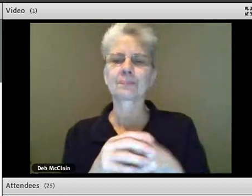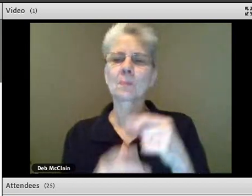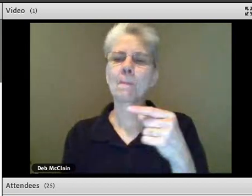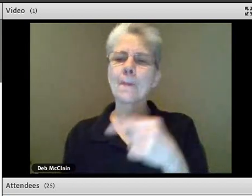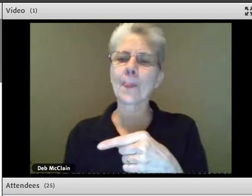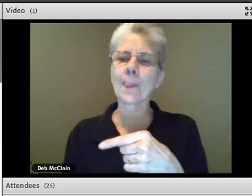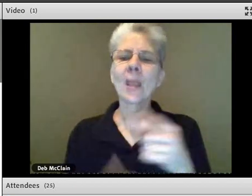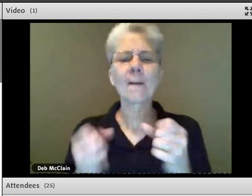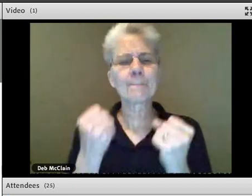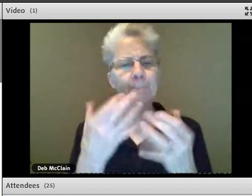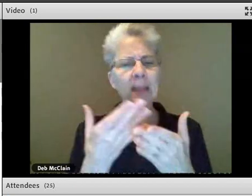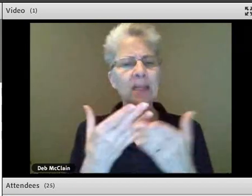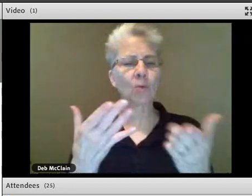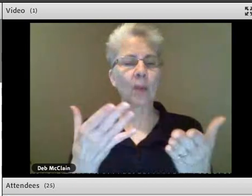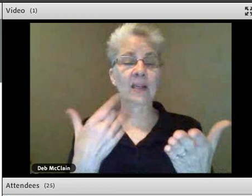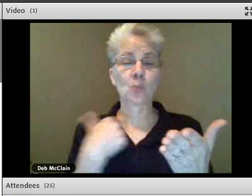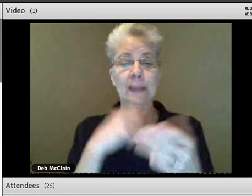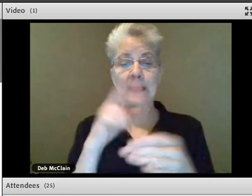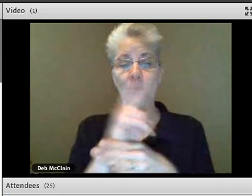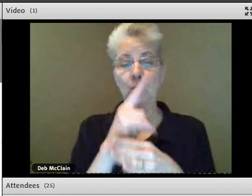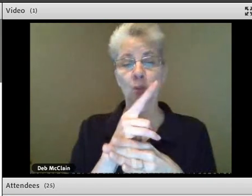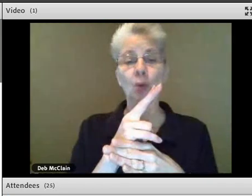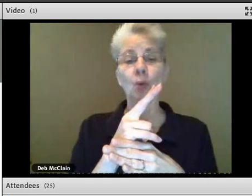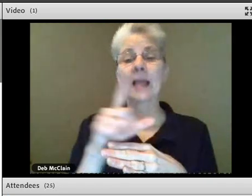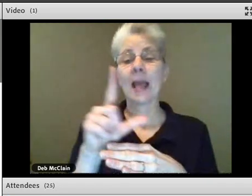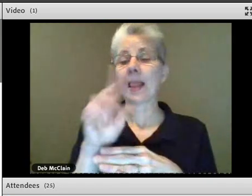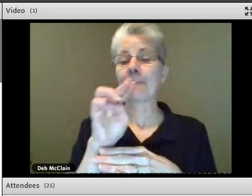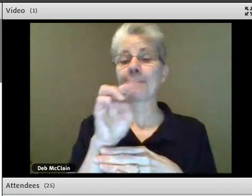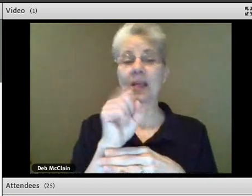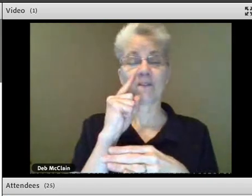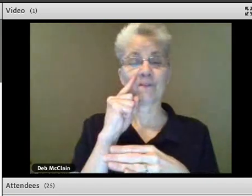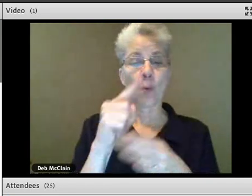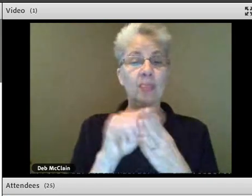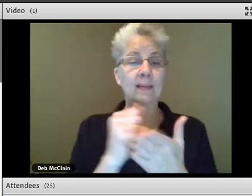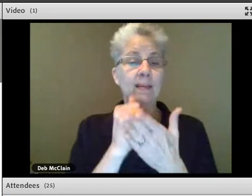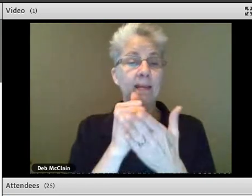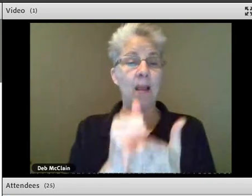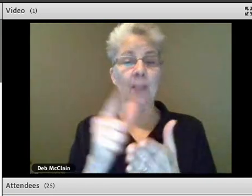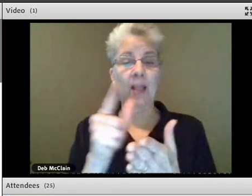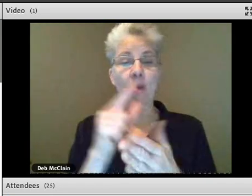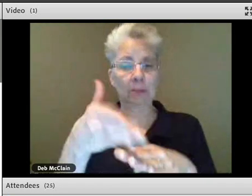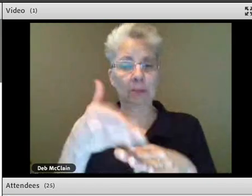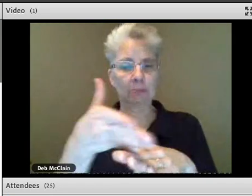So there's lots of really great things we can use an LMS for that can make things a lot more efficient.